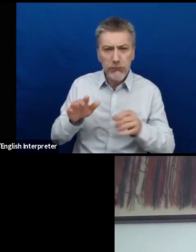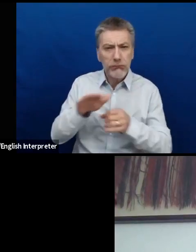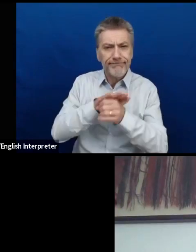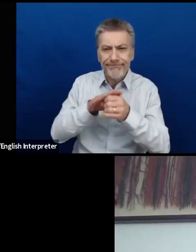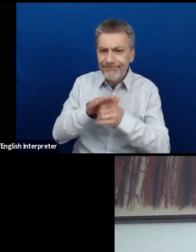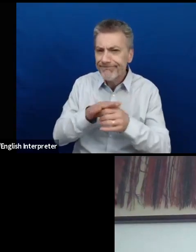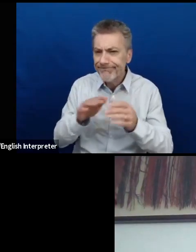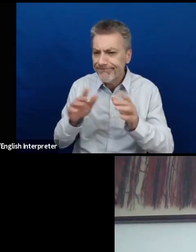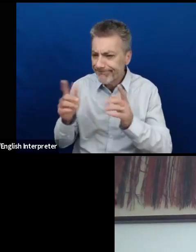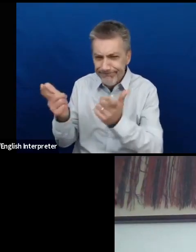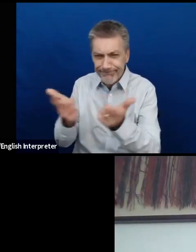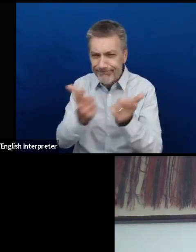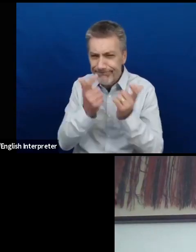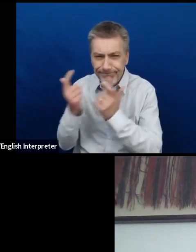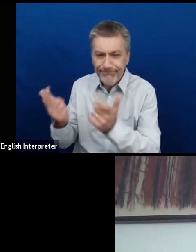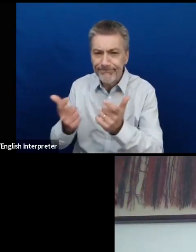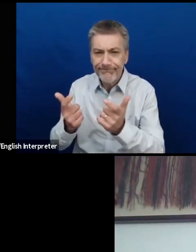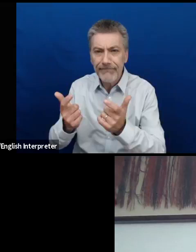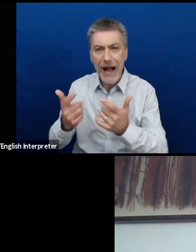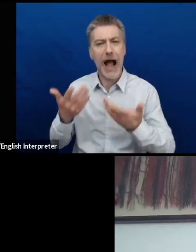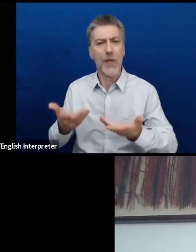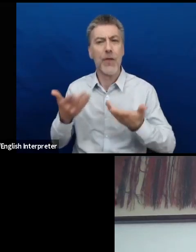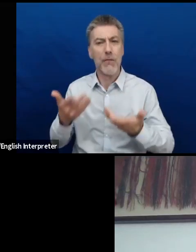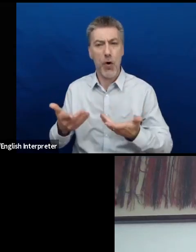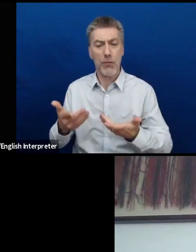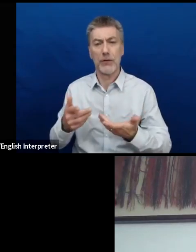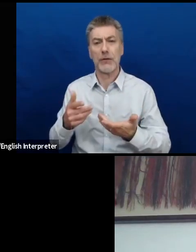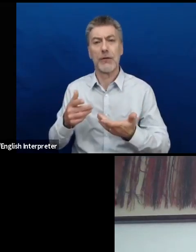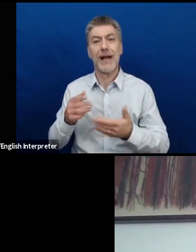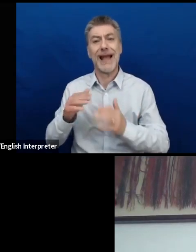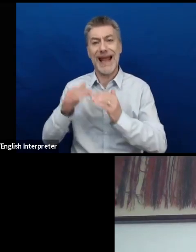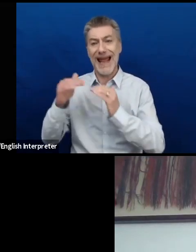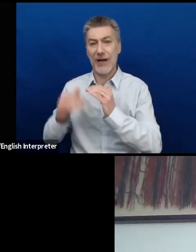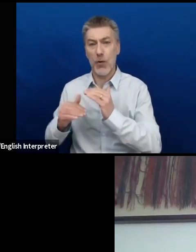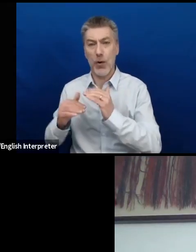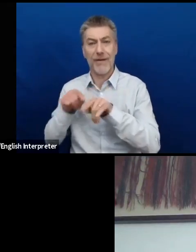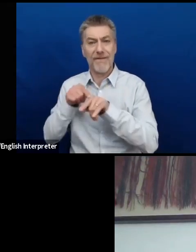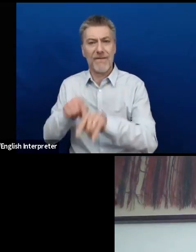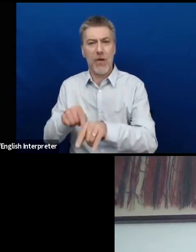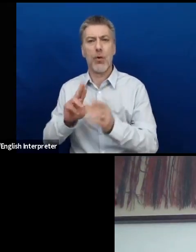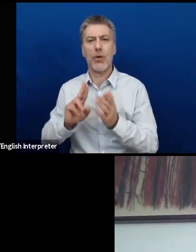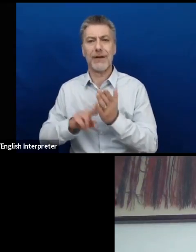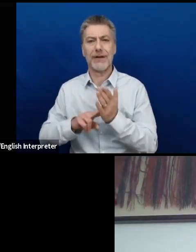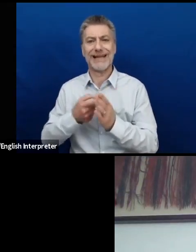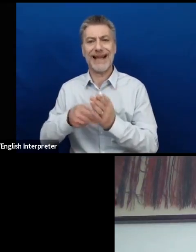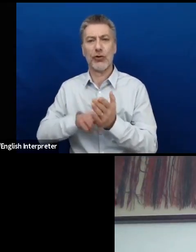or chilly. While I see it is not clear to me how local